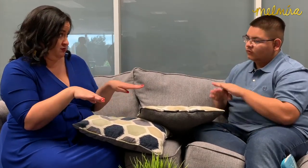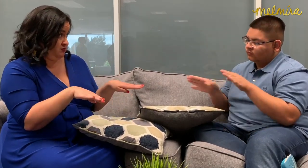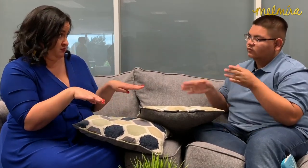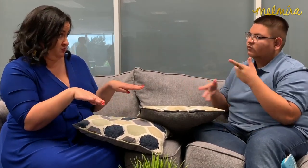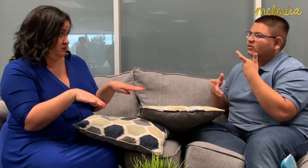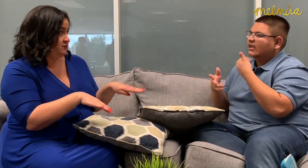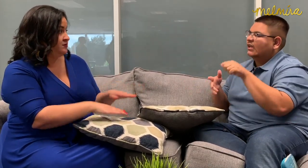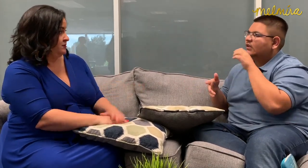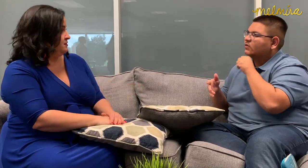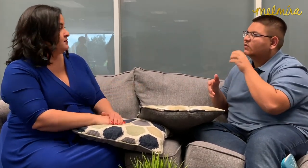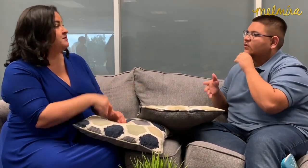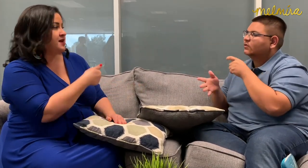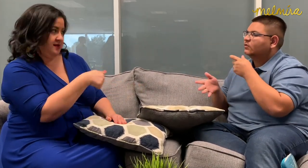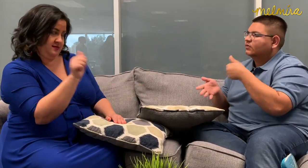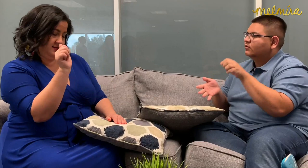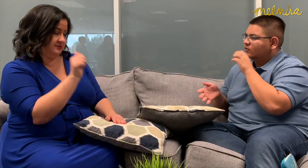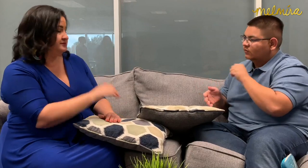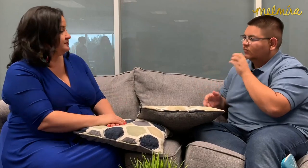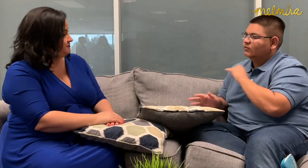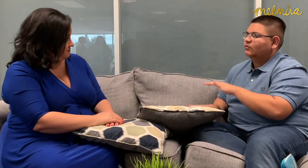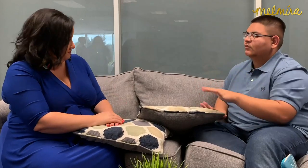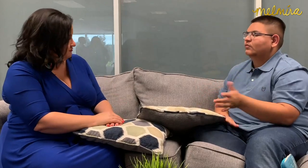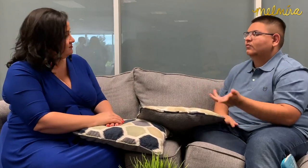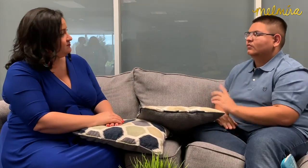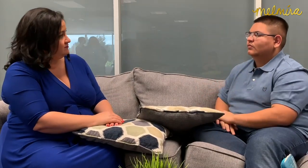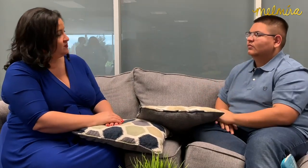For deaf children of any age.